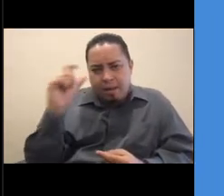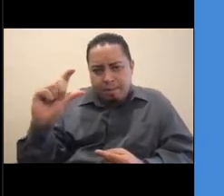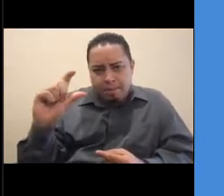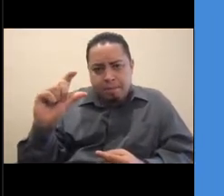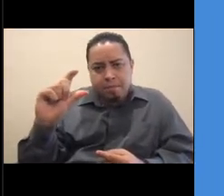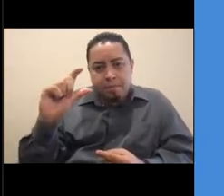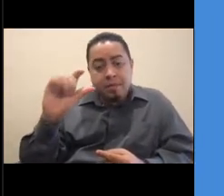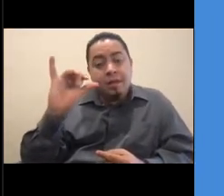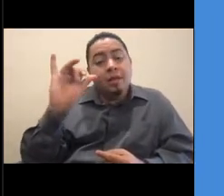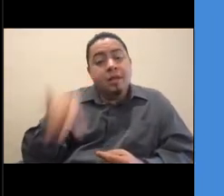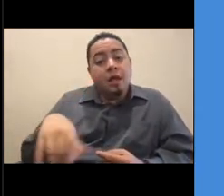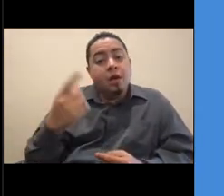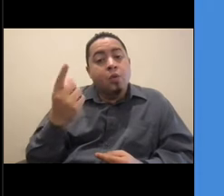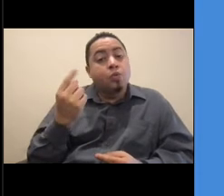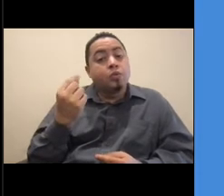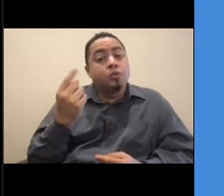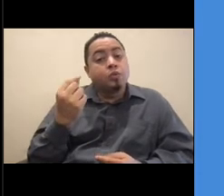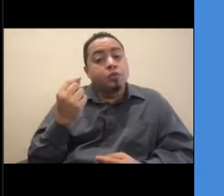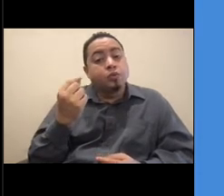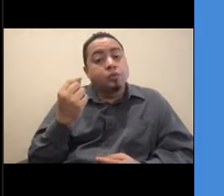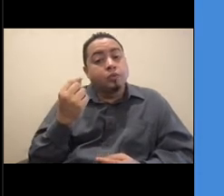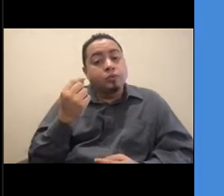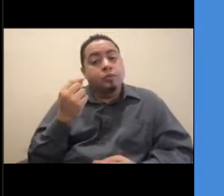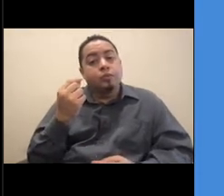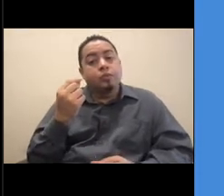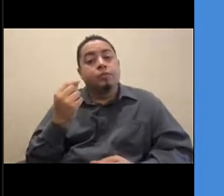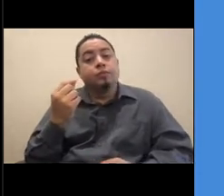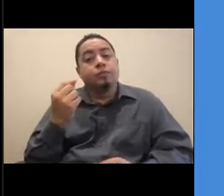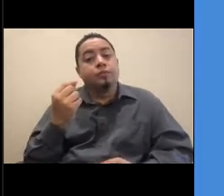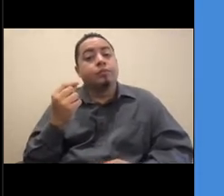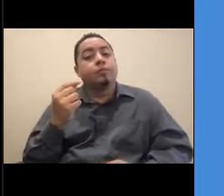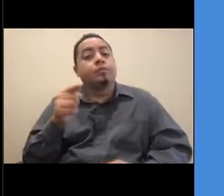compared to my pointer finger here, and so actually they're doing surgery